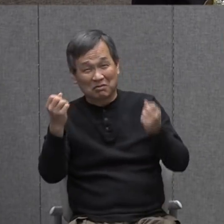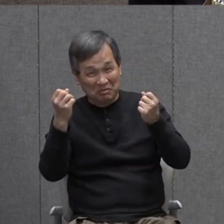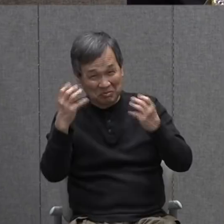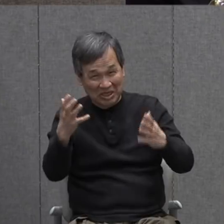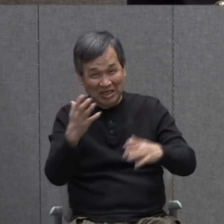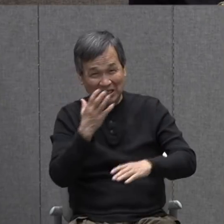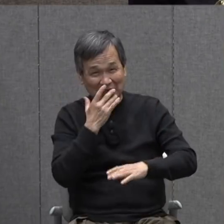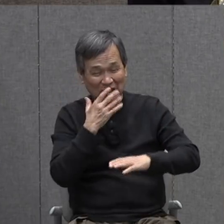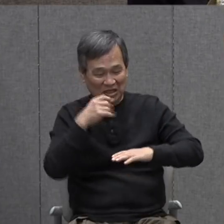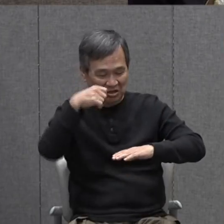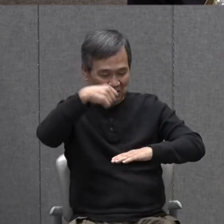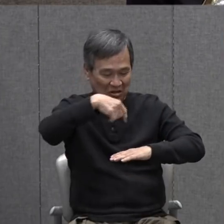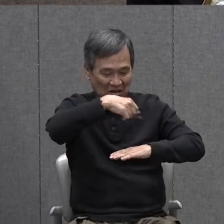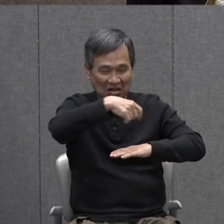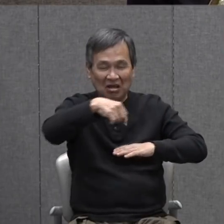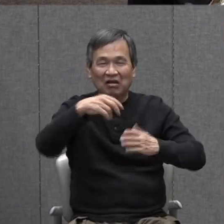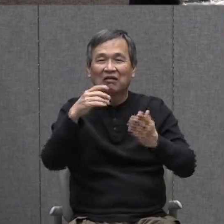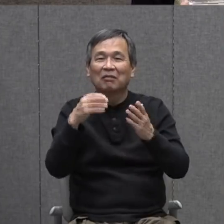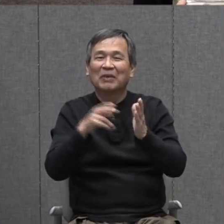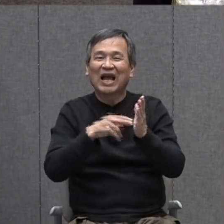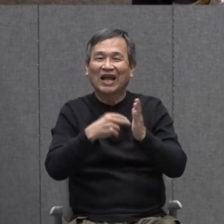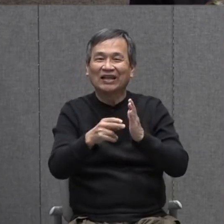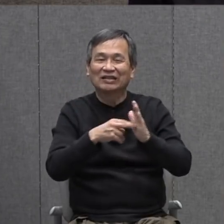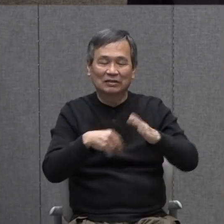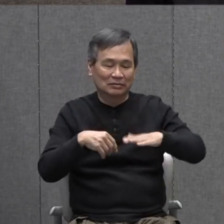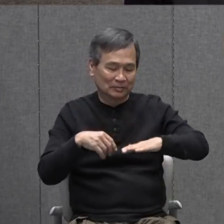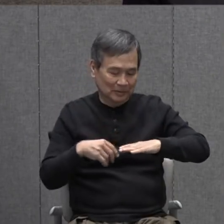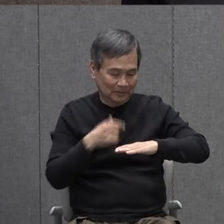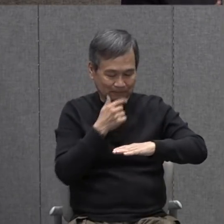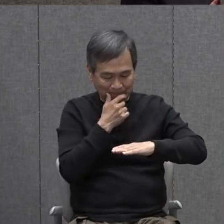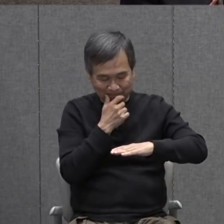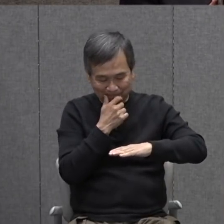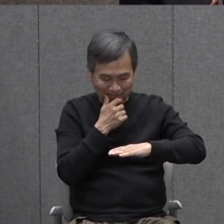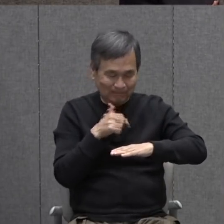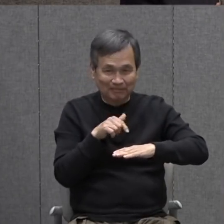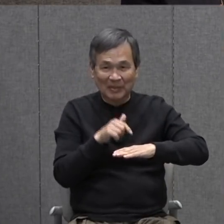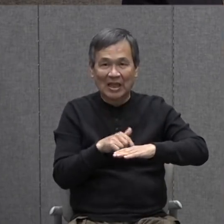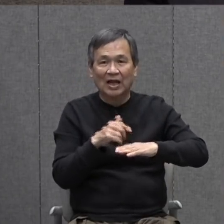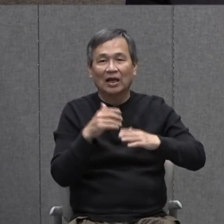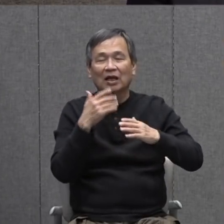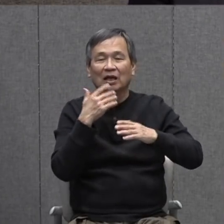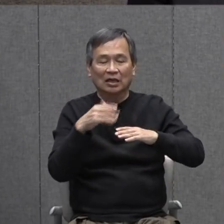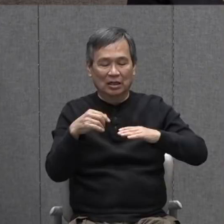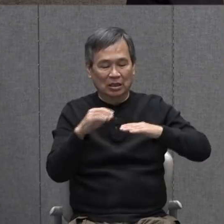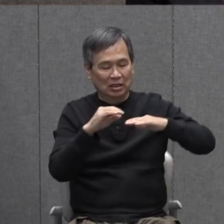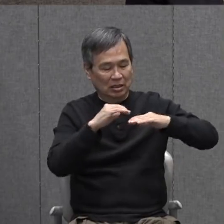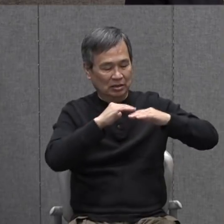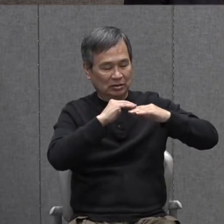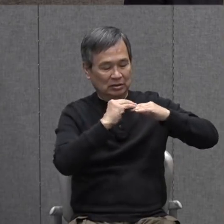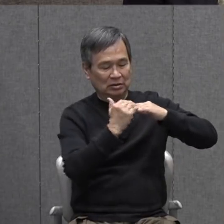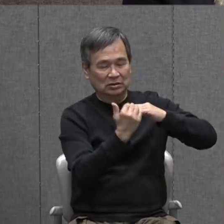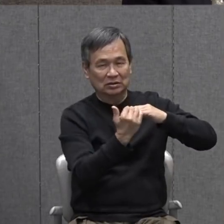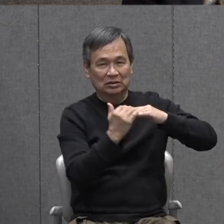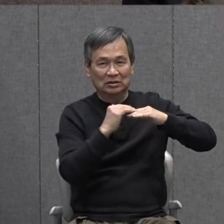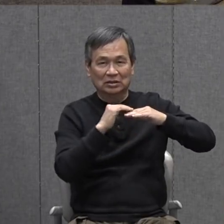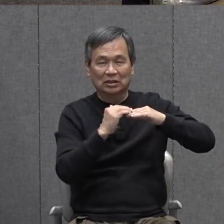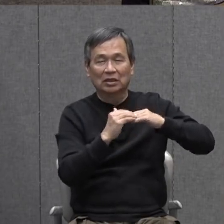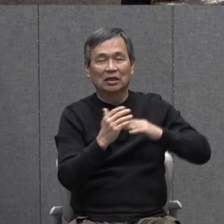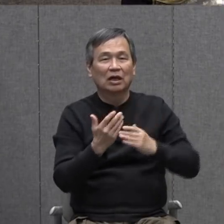but this is what I had room for. I would describe this color of my shoe, it's not white anymore. I think you can tell that.